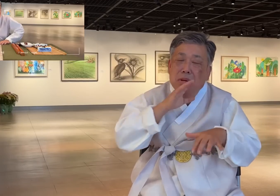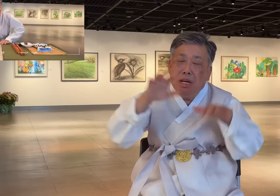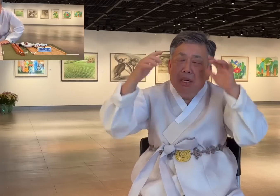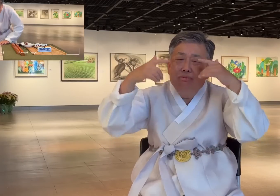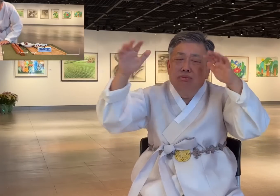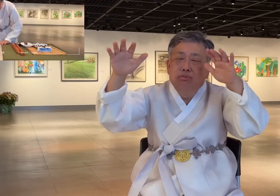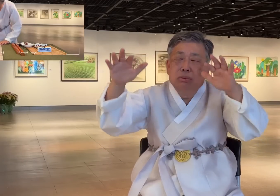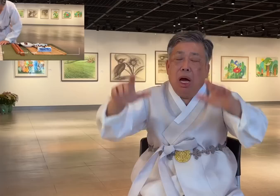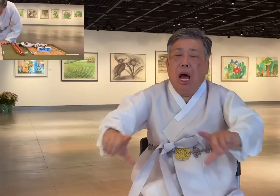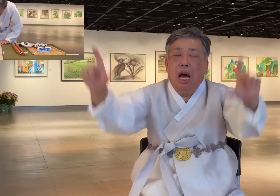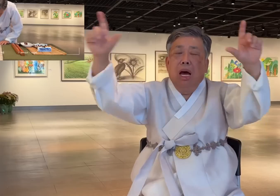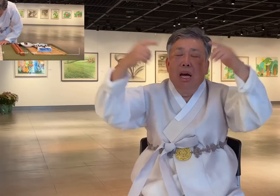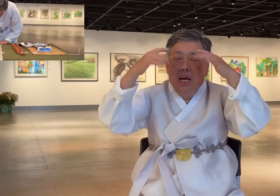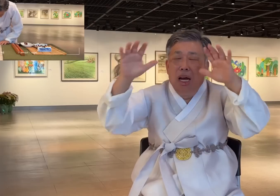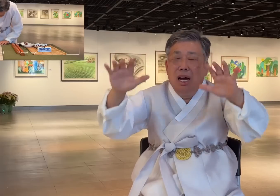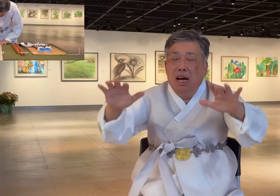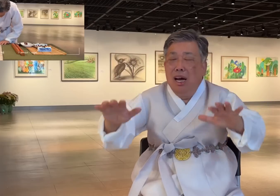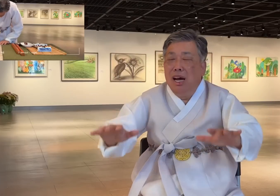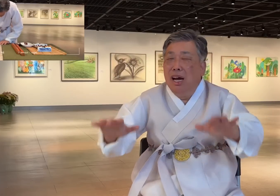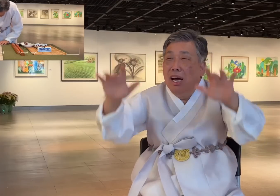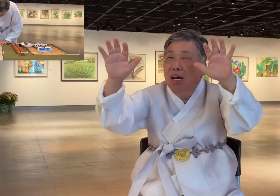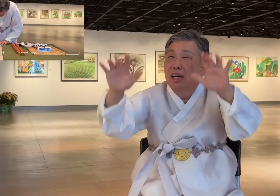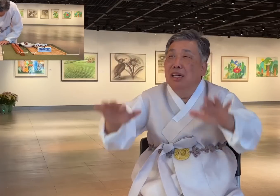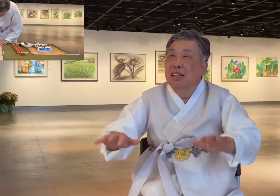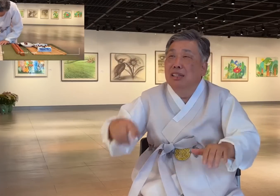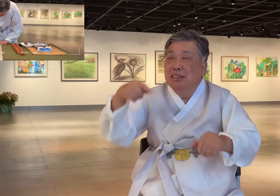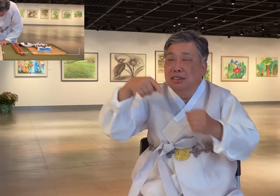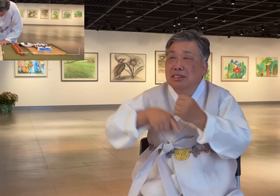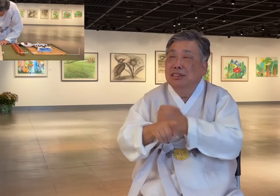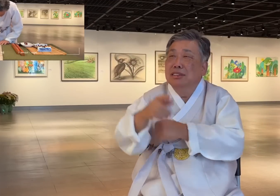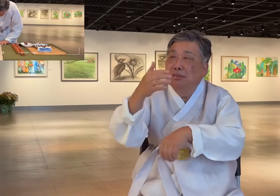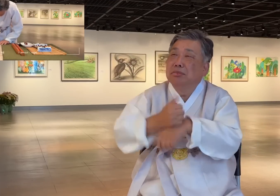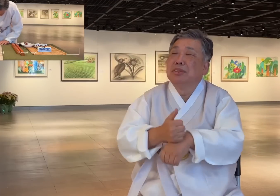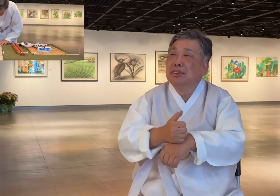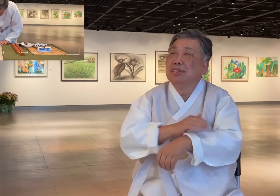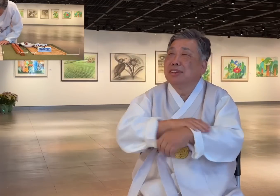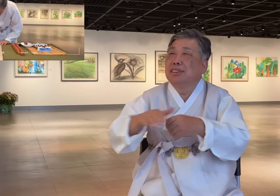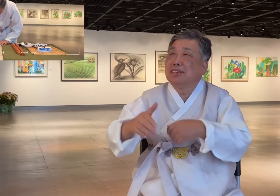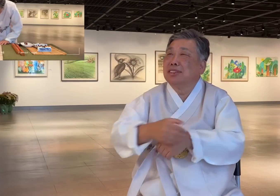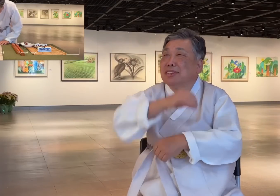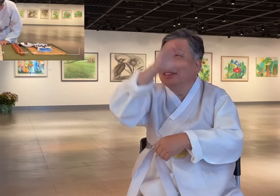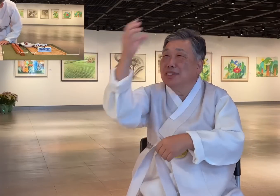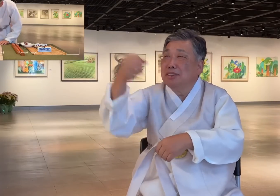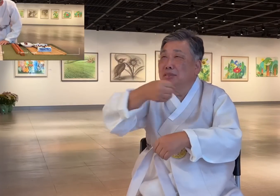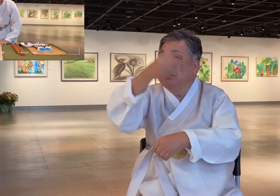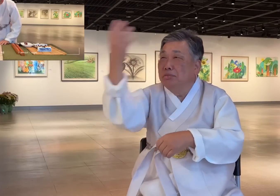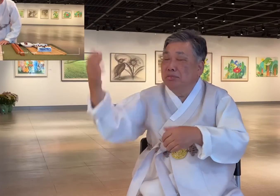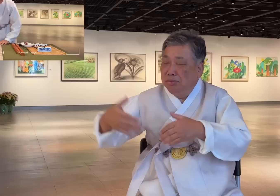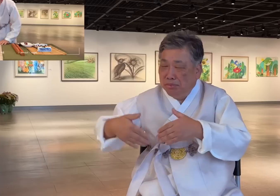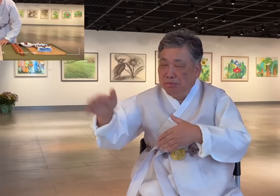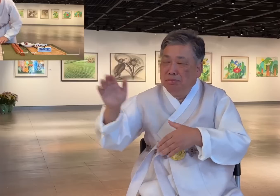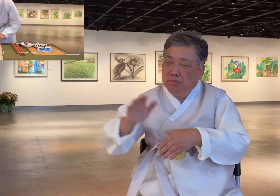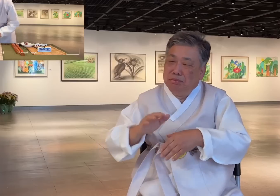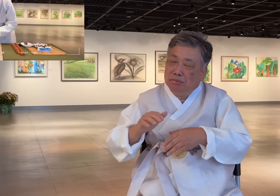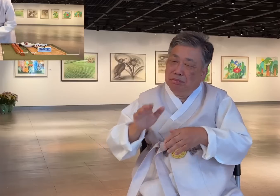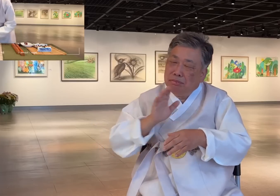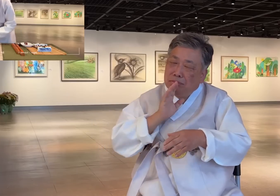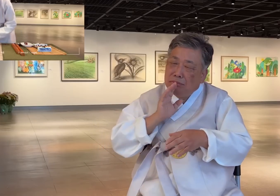White snow fell that day. What that means is that the teacher left for heaven safely.